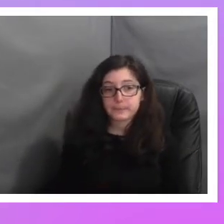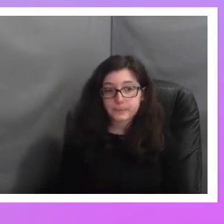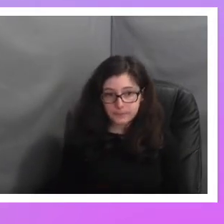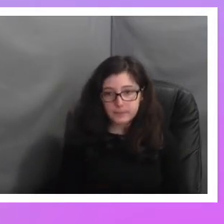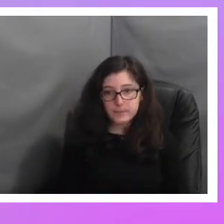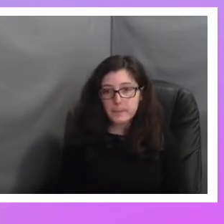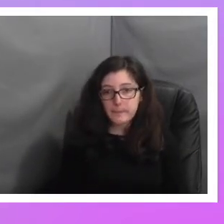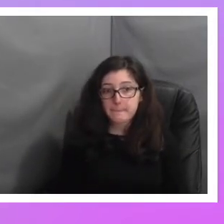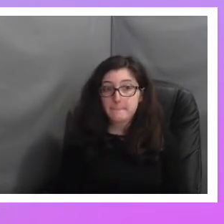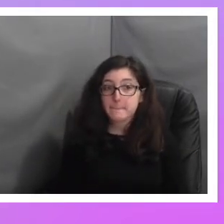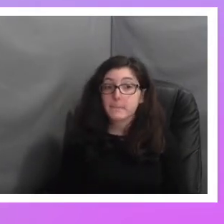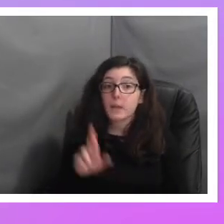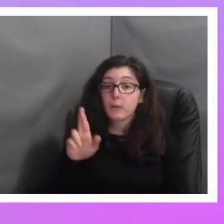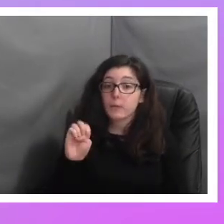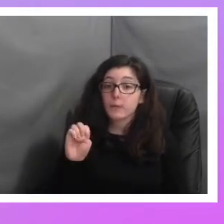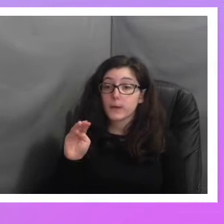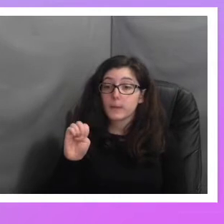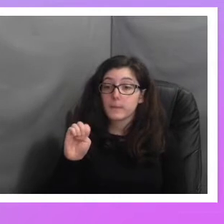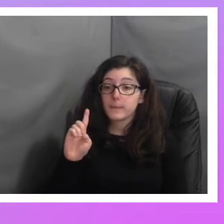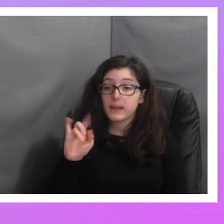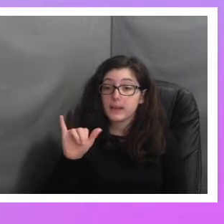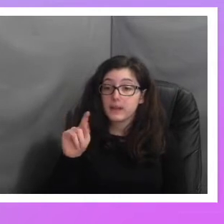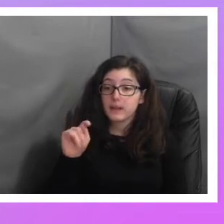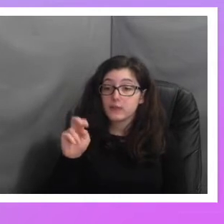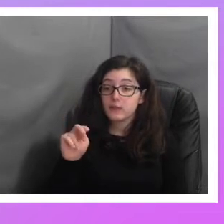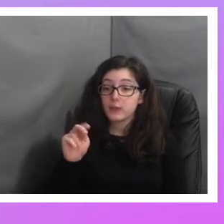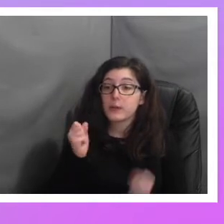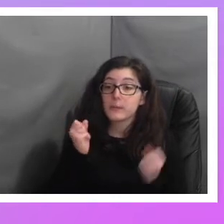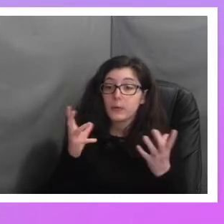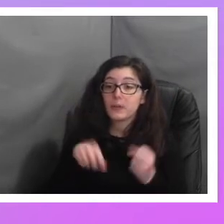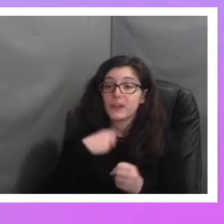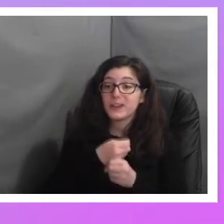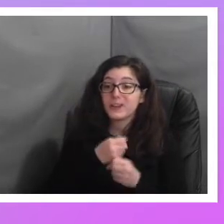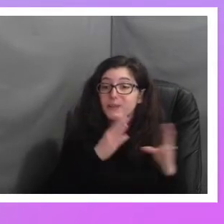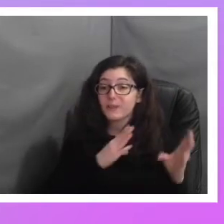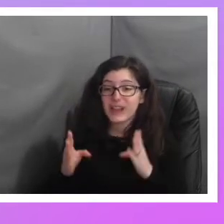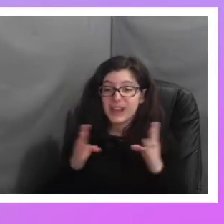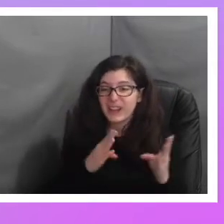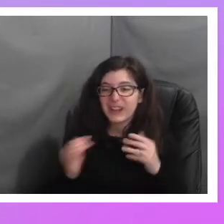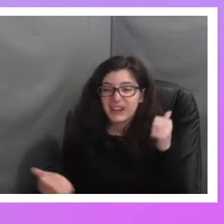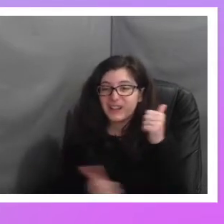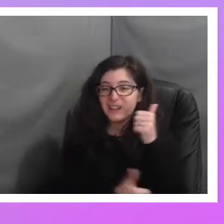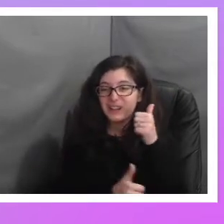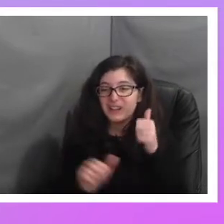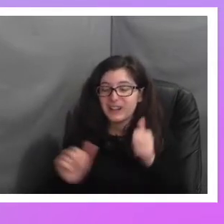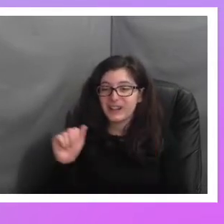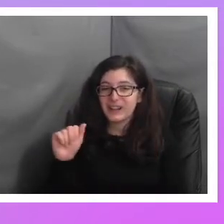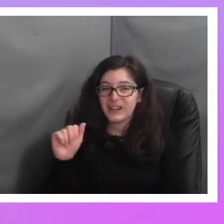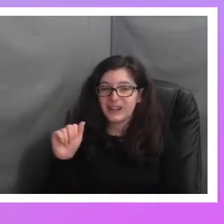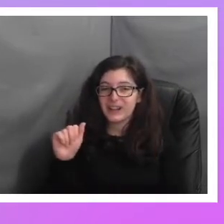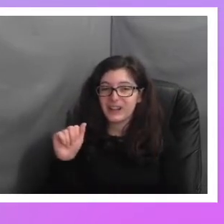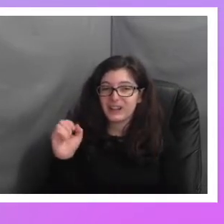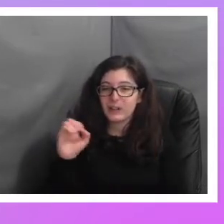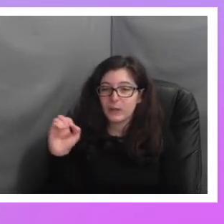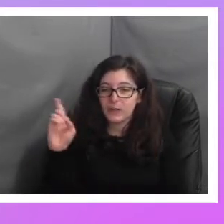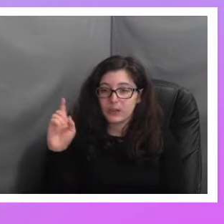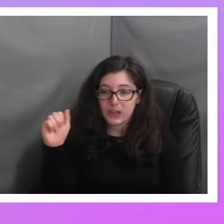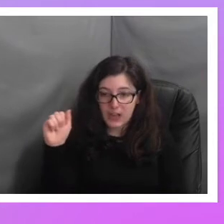So remediation, this is the multi-year plan under the Accessibility for Ontarians with Disabilities Act,